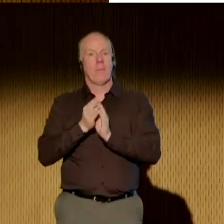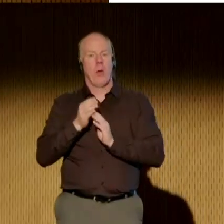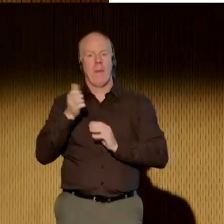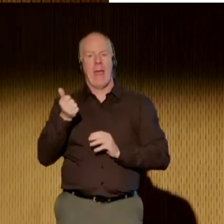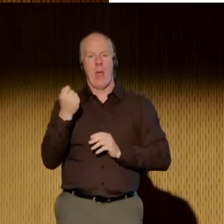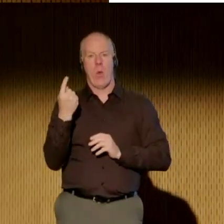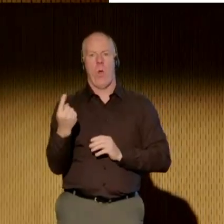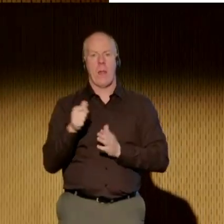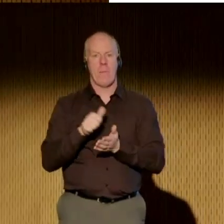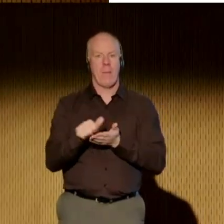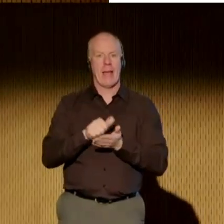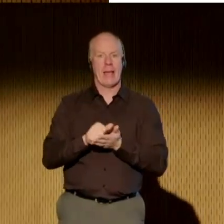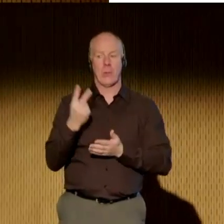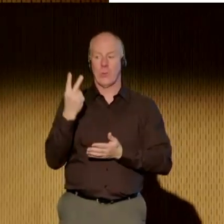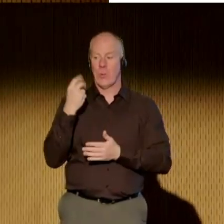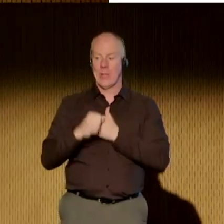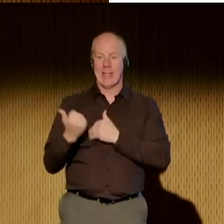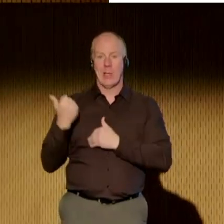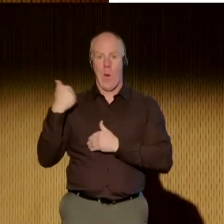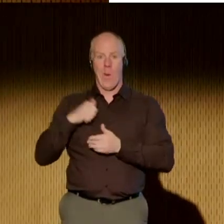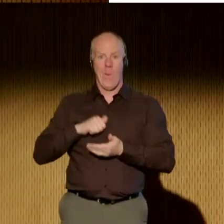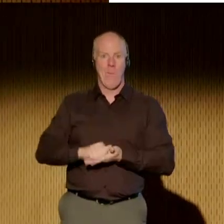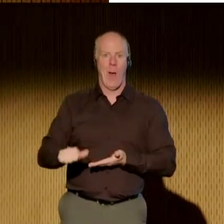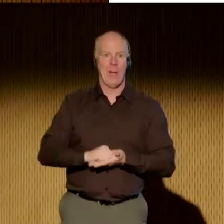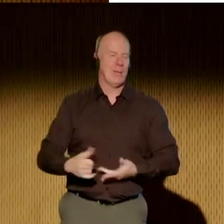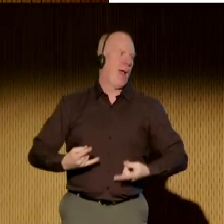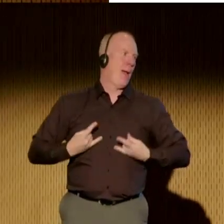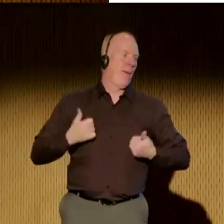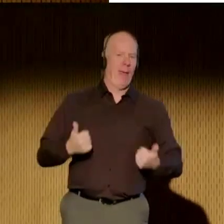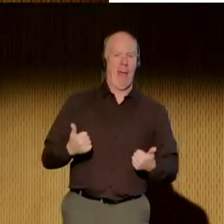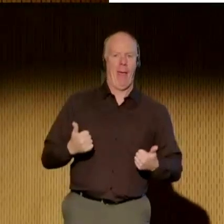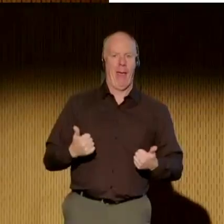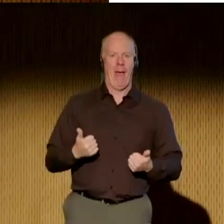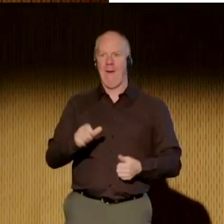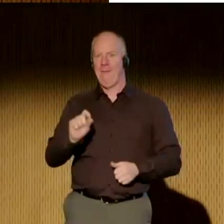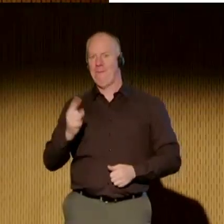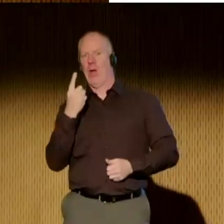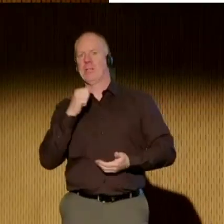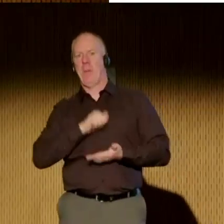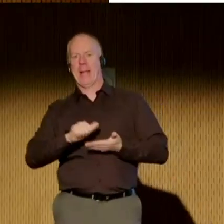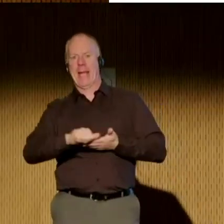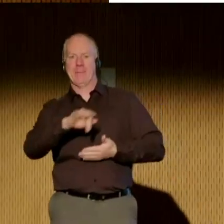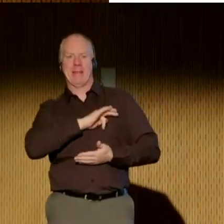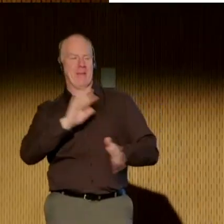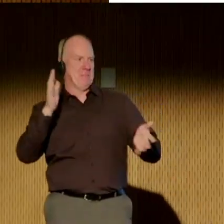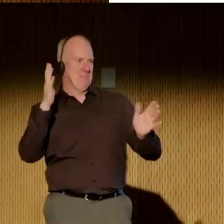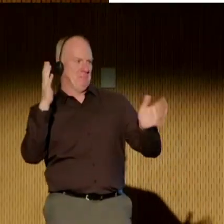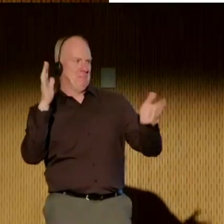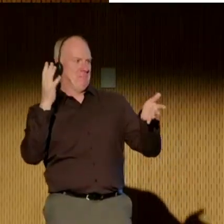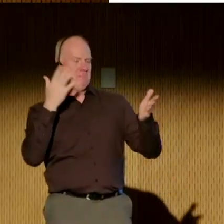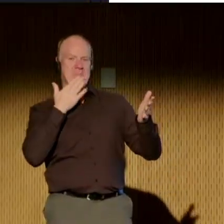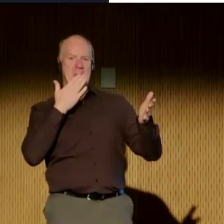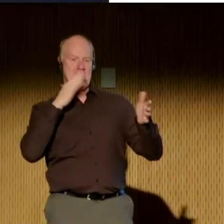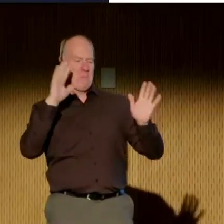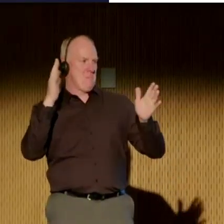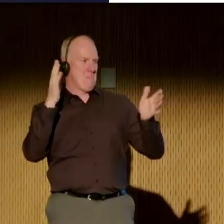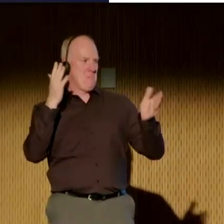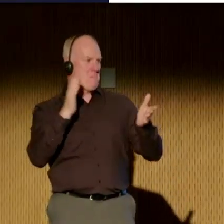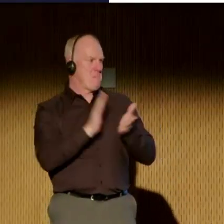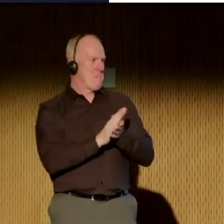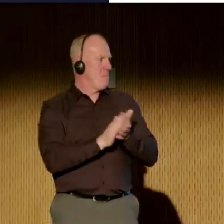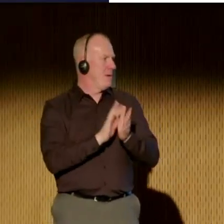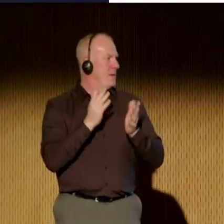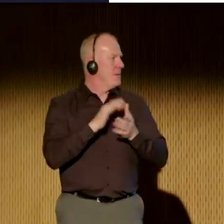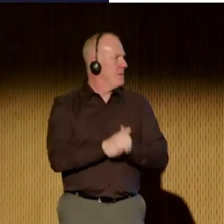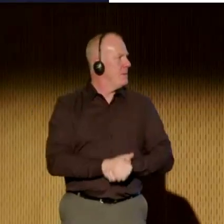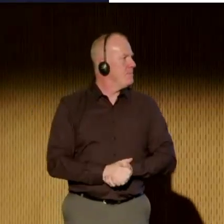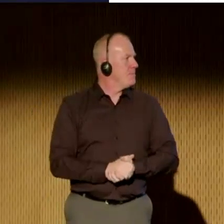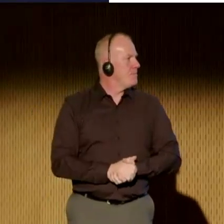and two days ago it got published. I'm very happy it's my first publication. Thank you.